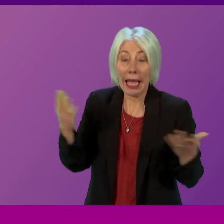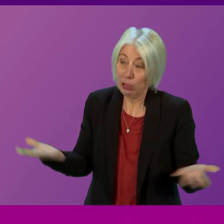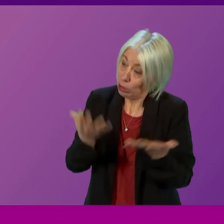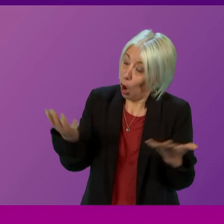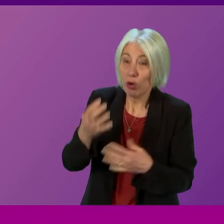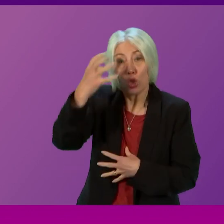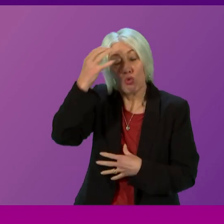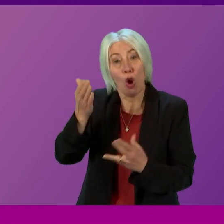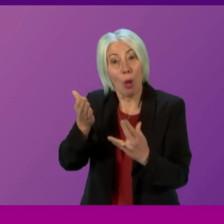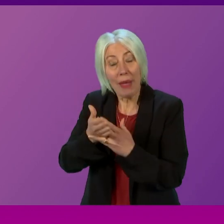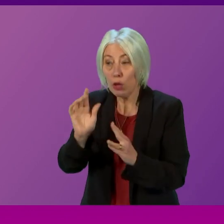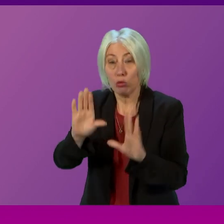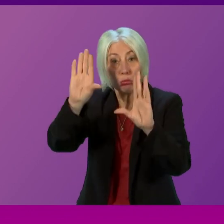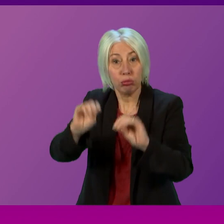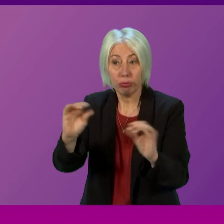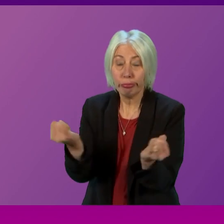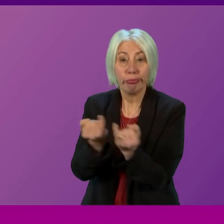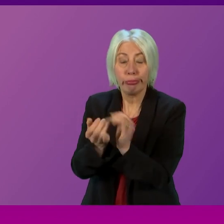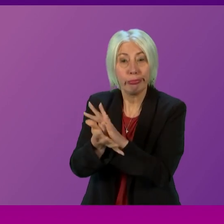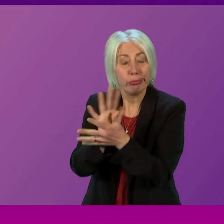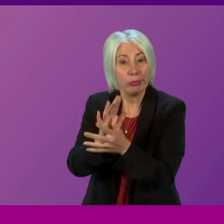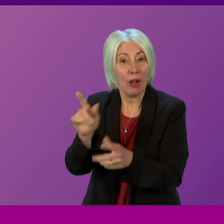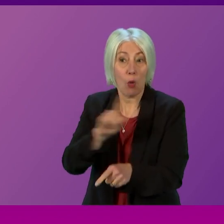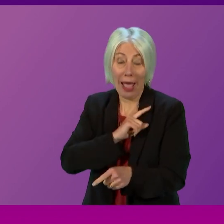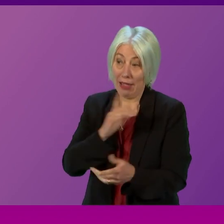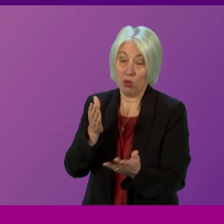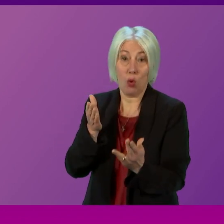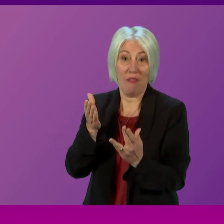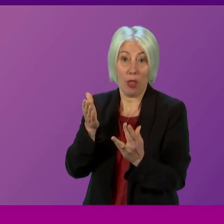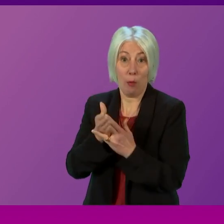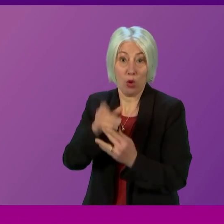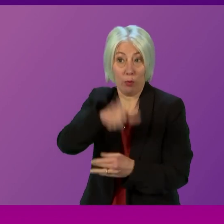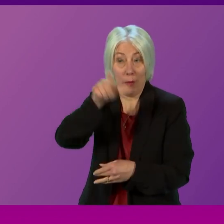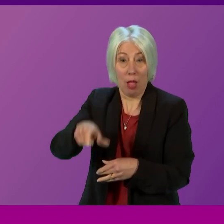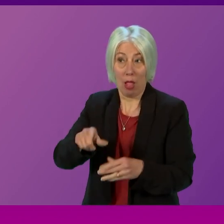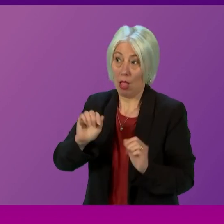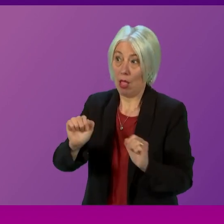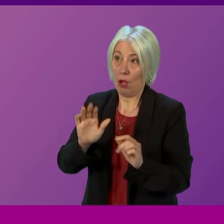to resolve the dispute in the interests of postal workers across the country.